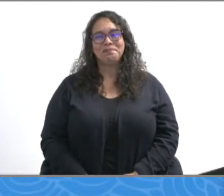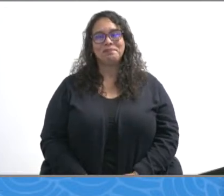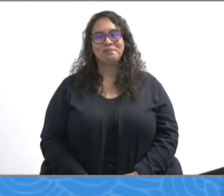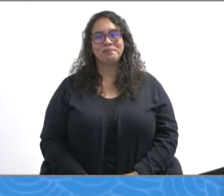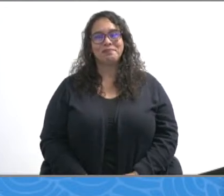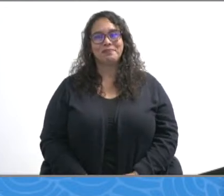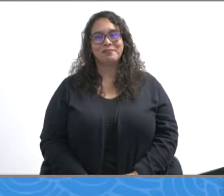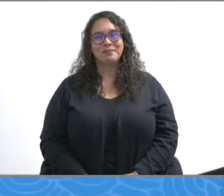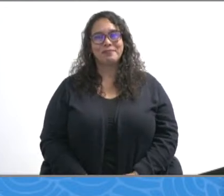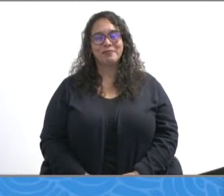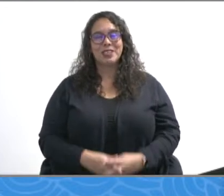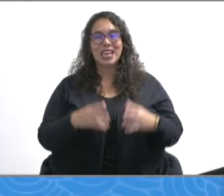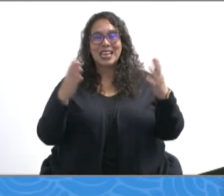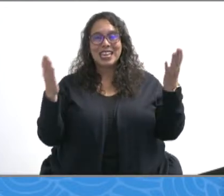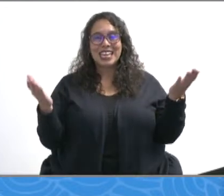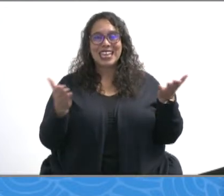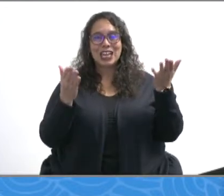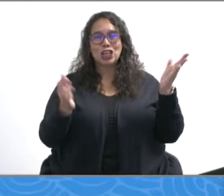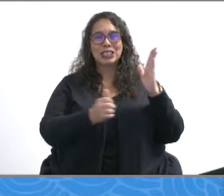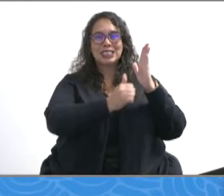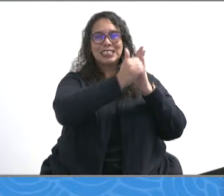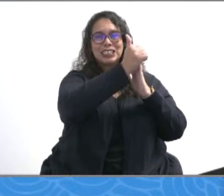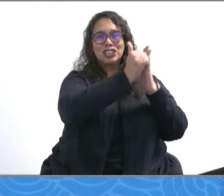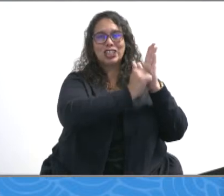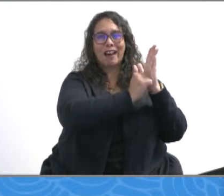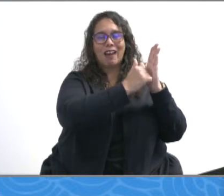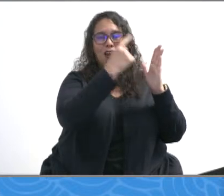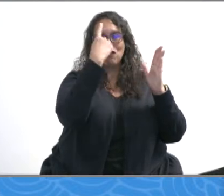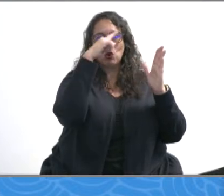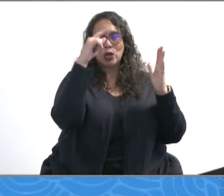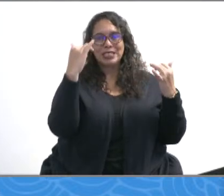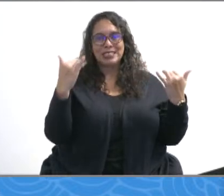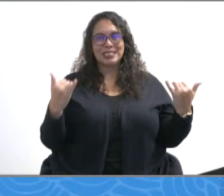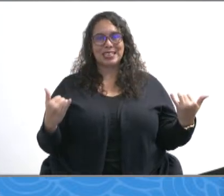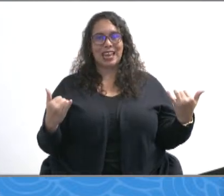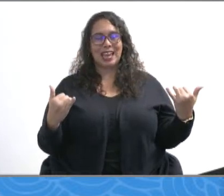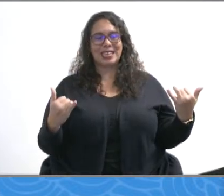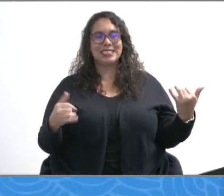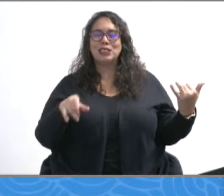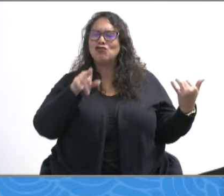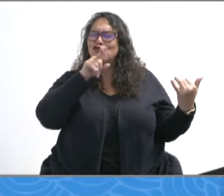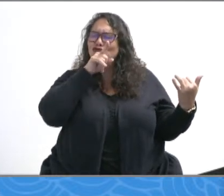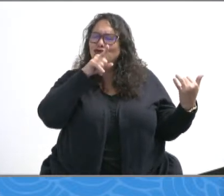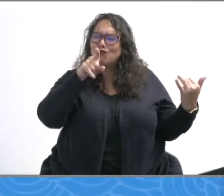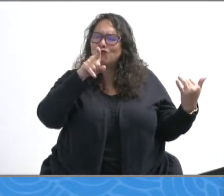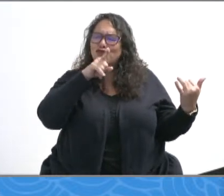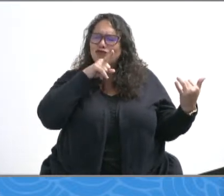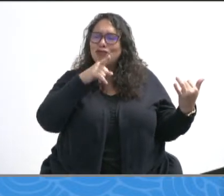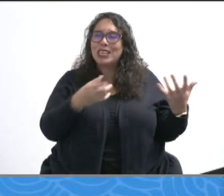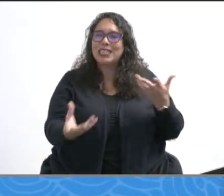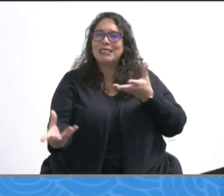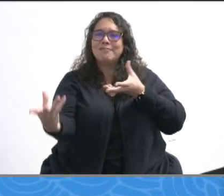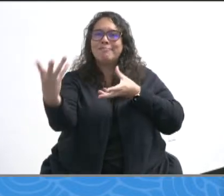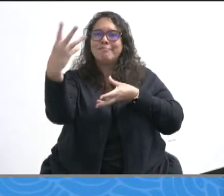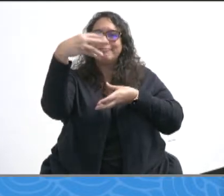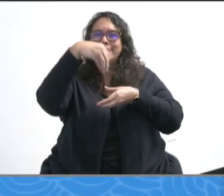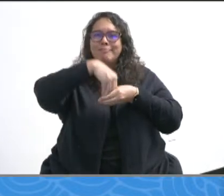Here is our agenda for today. And so it is really encompassed in parent engagement